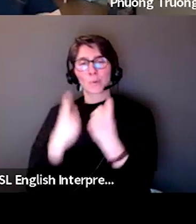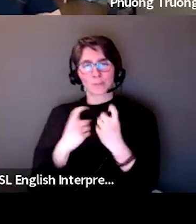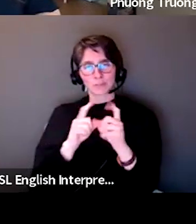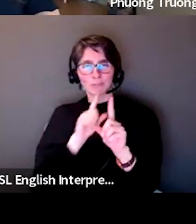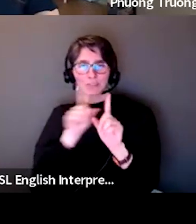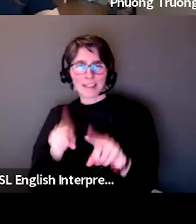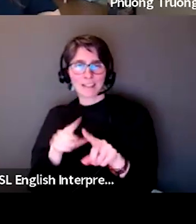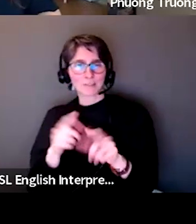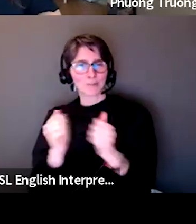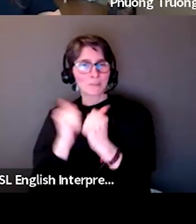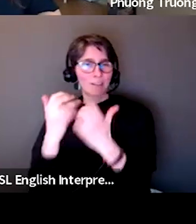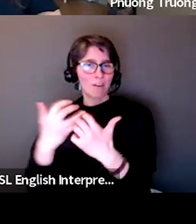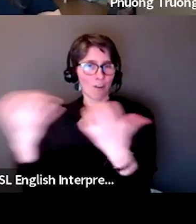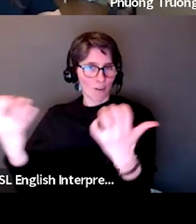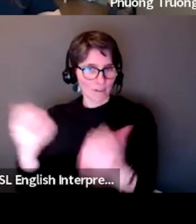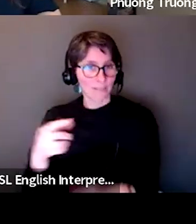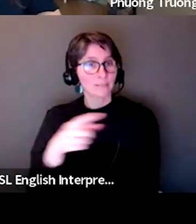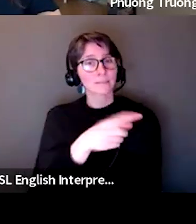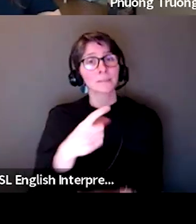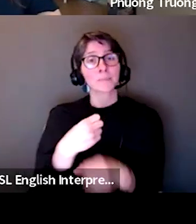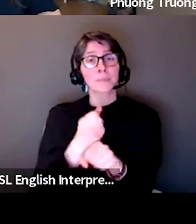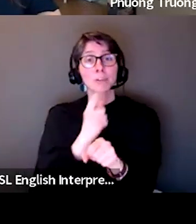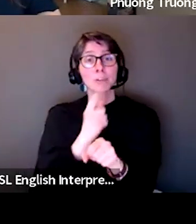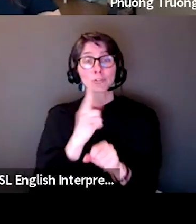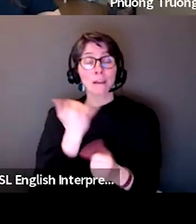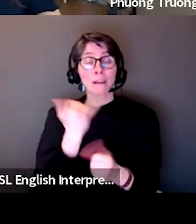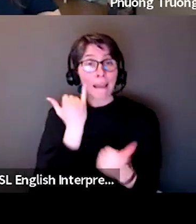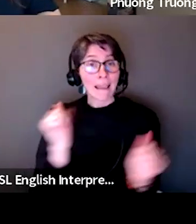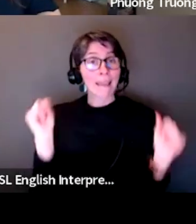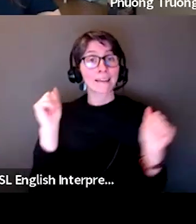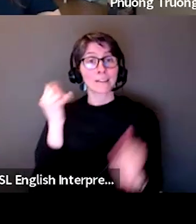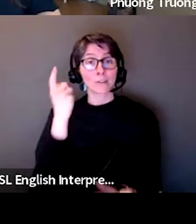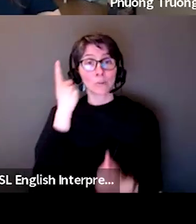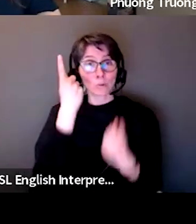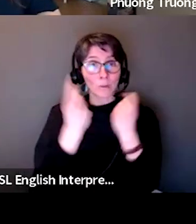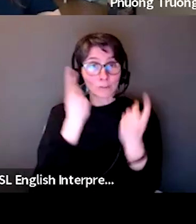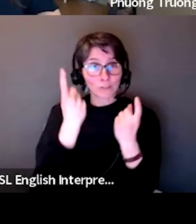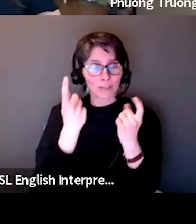please ensure that you are throwing your questions into the chat or the Q&A box,